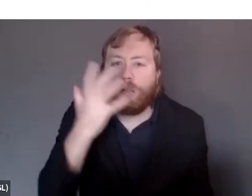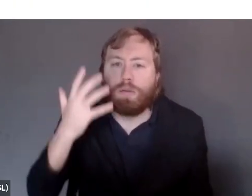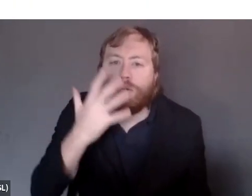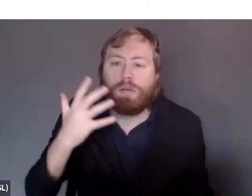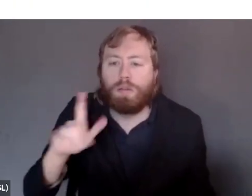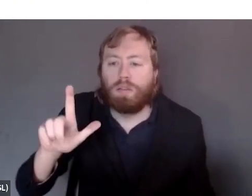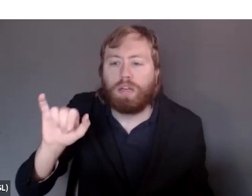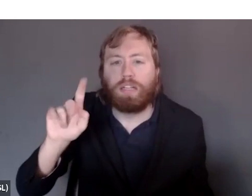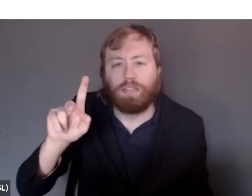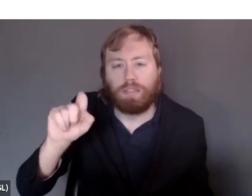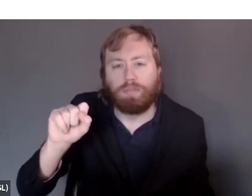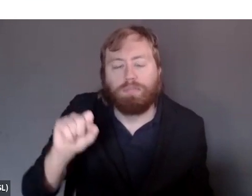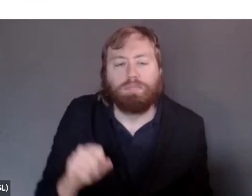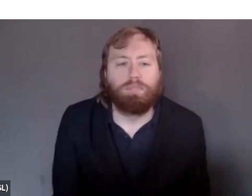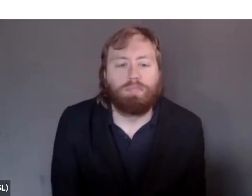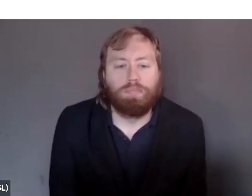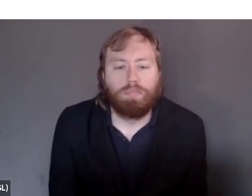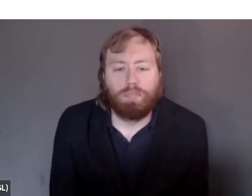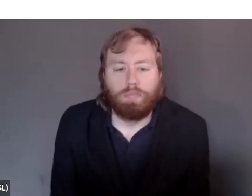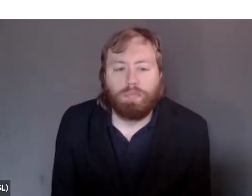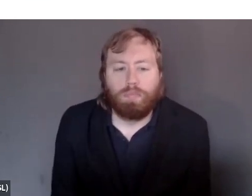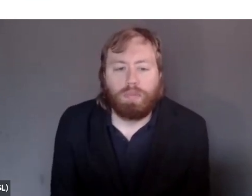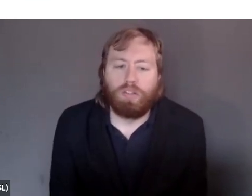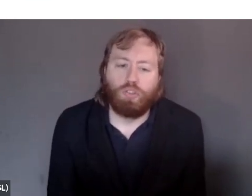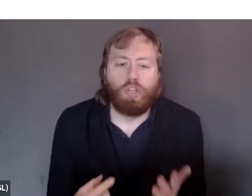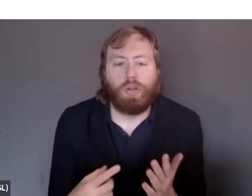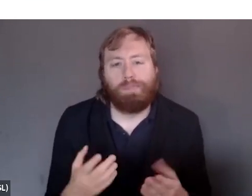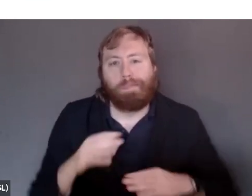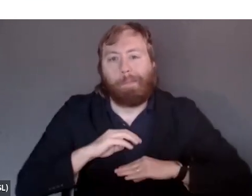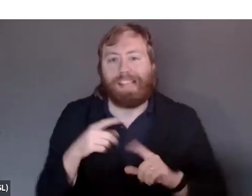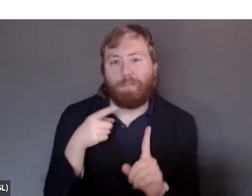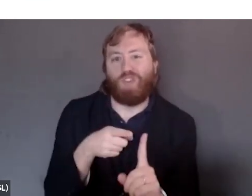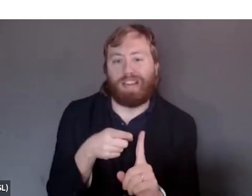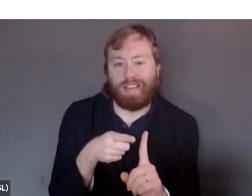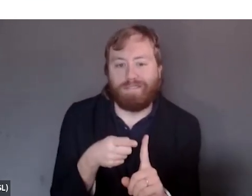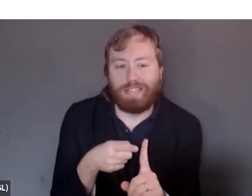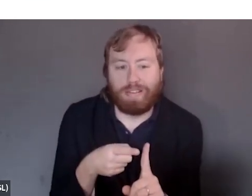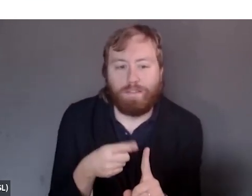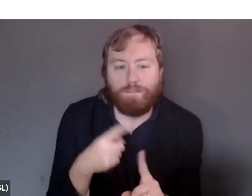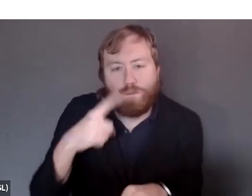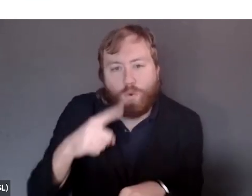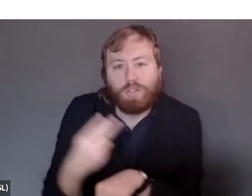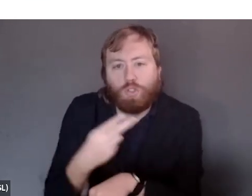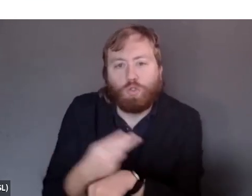Buttons, let's talk about those for a minute. At the route table here, we have several buttons, earlier, now, and later.